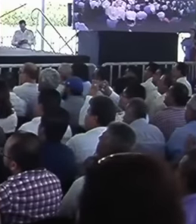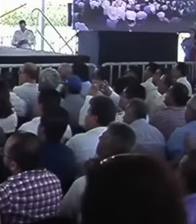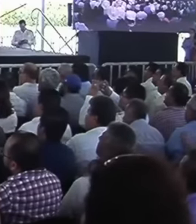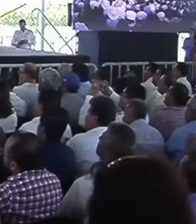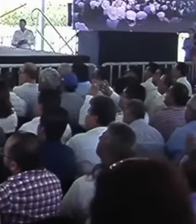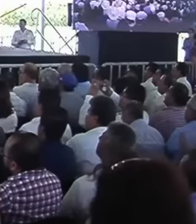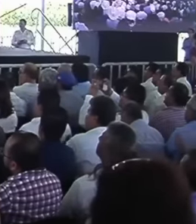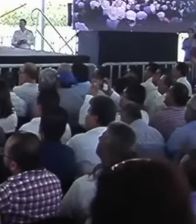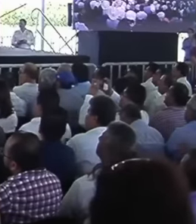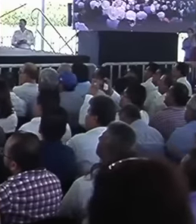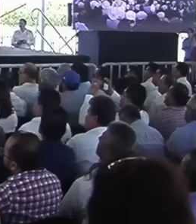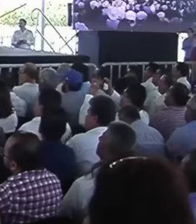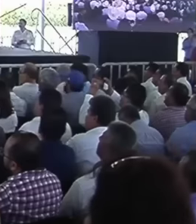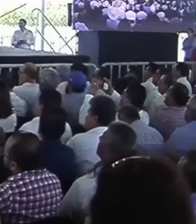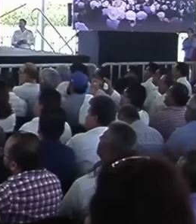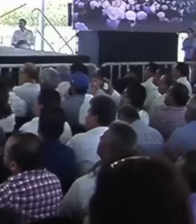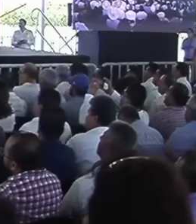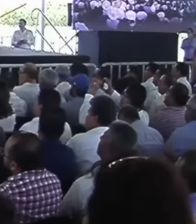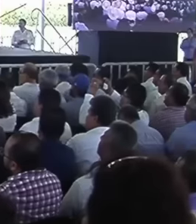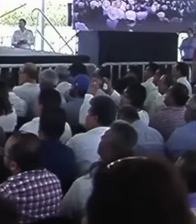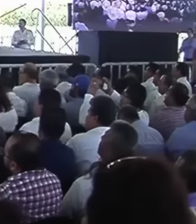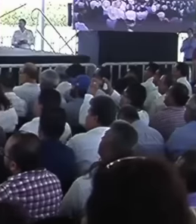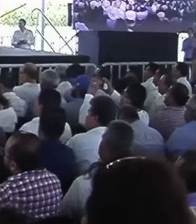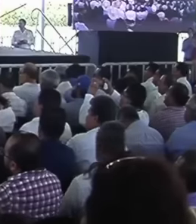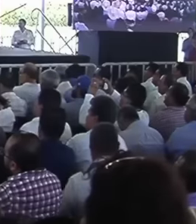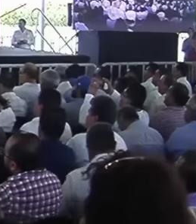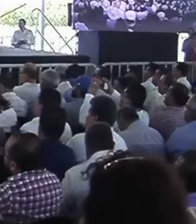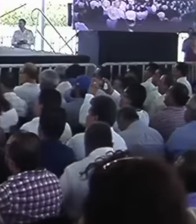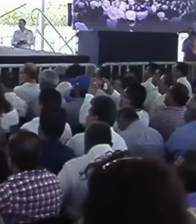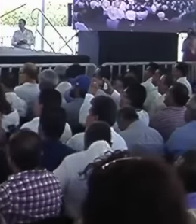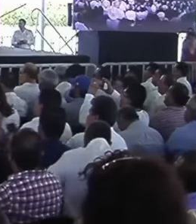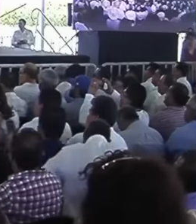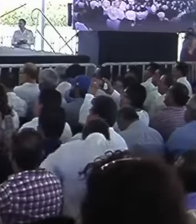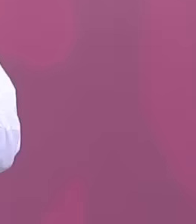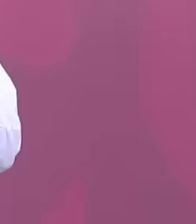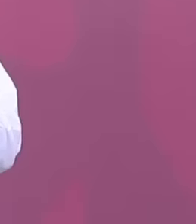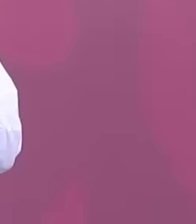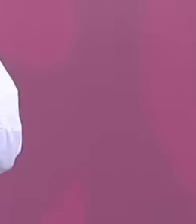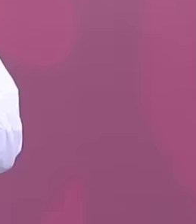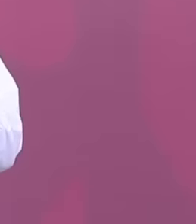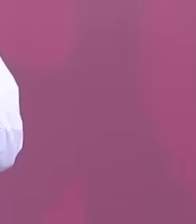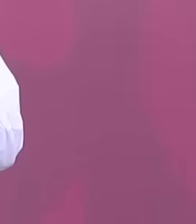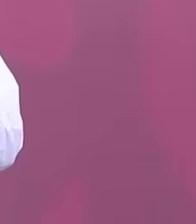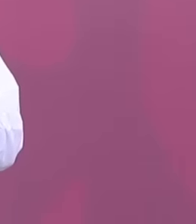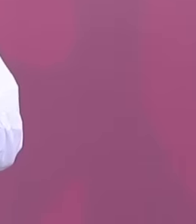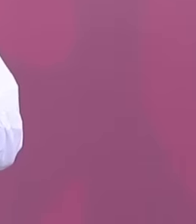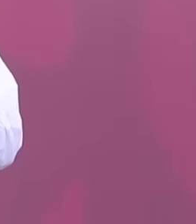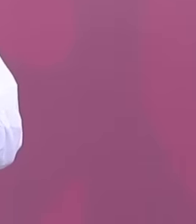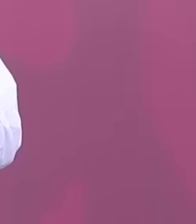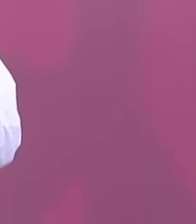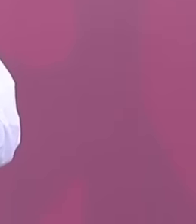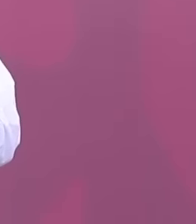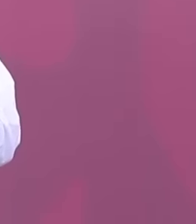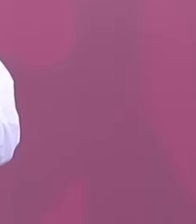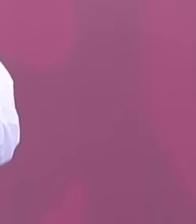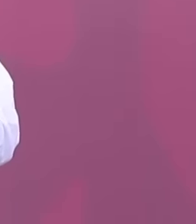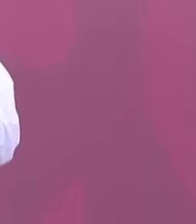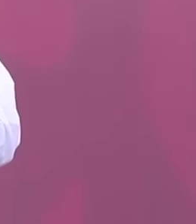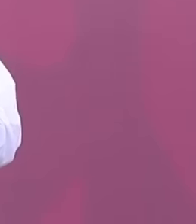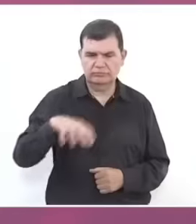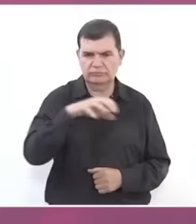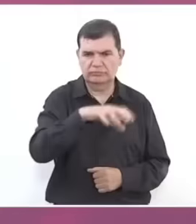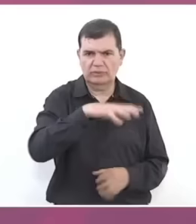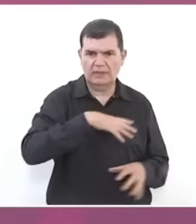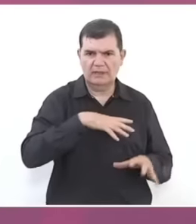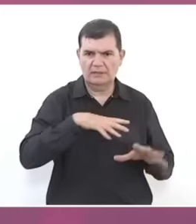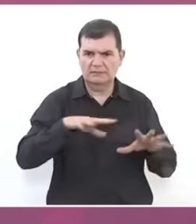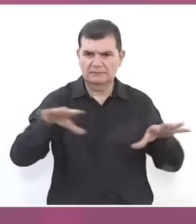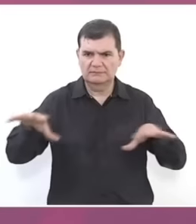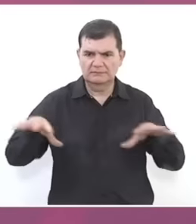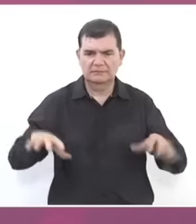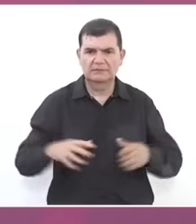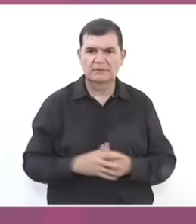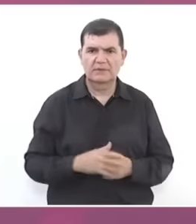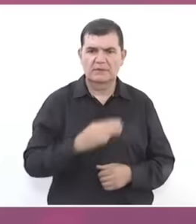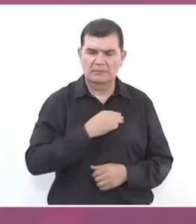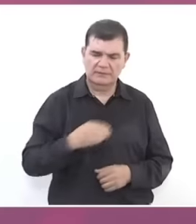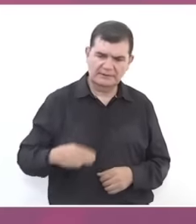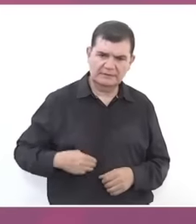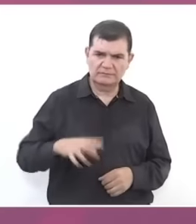Cuaji from towns, communities, ejidos, municipalities of the Costa